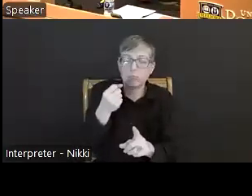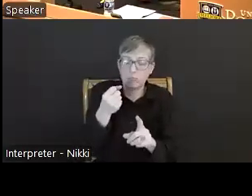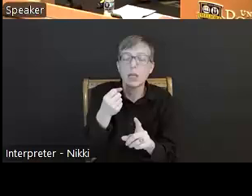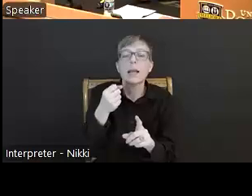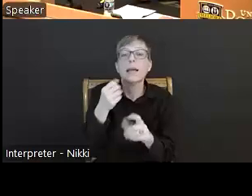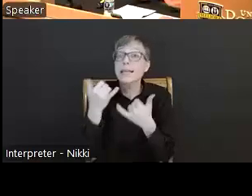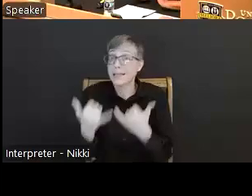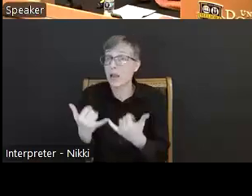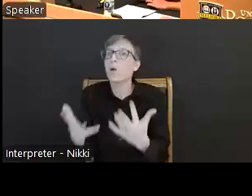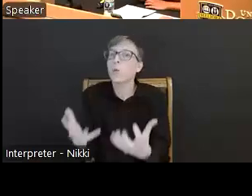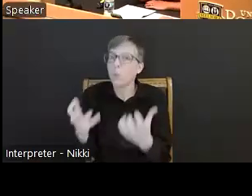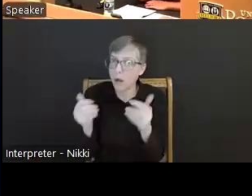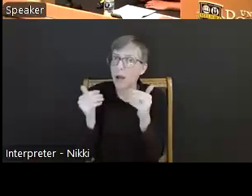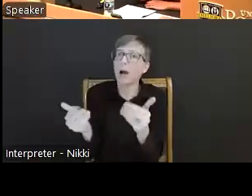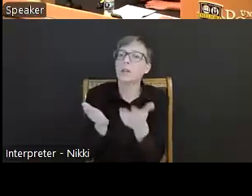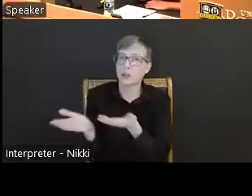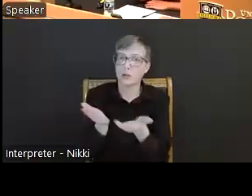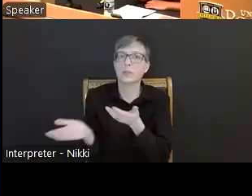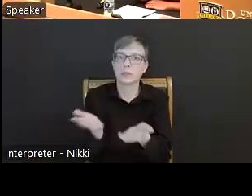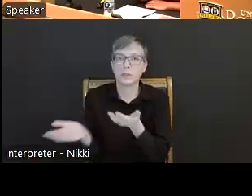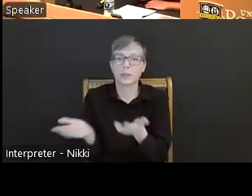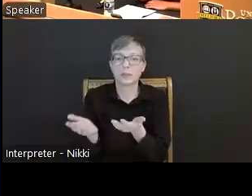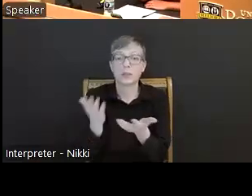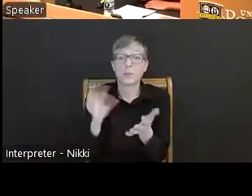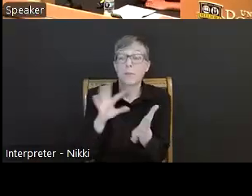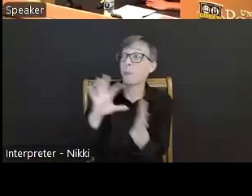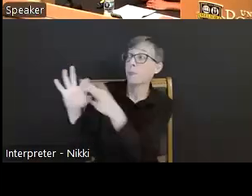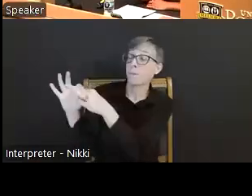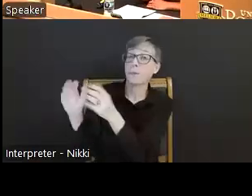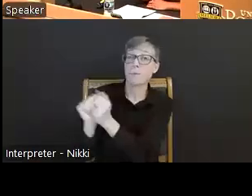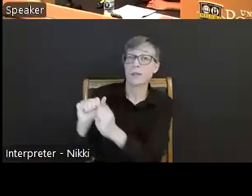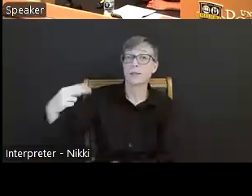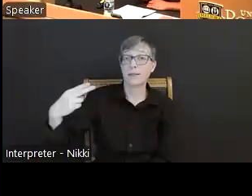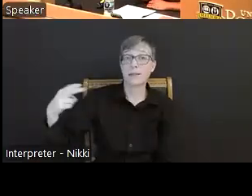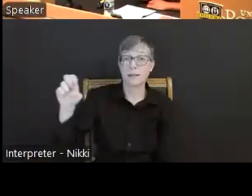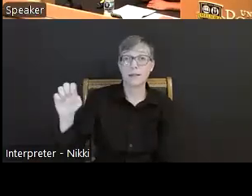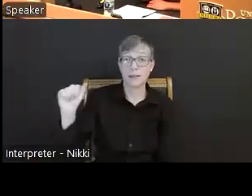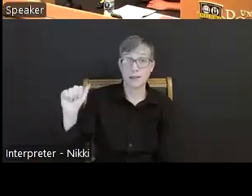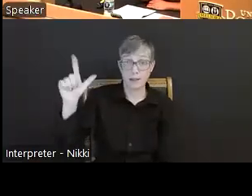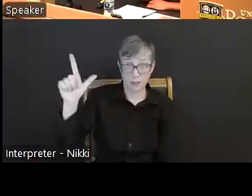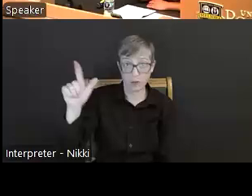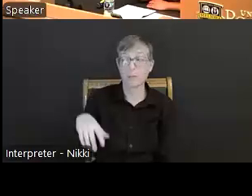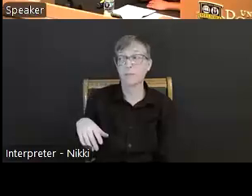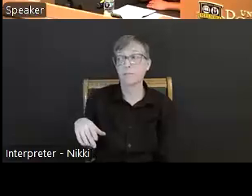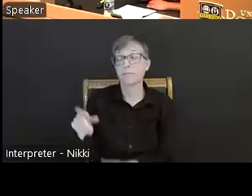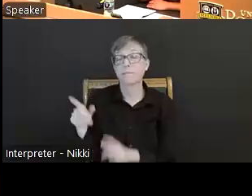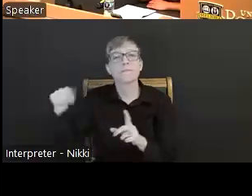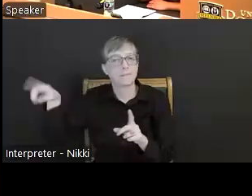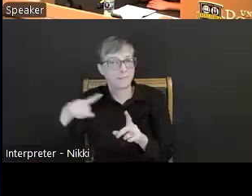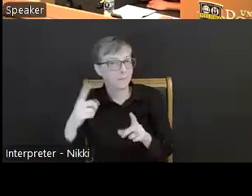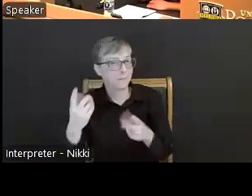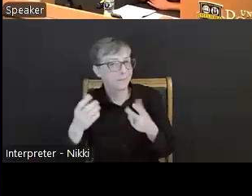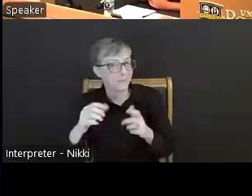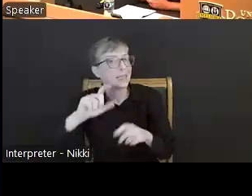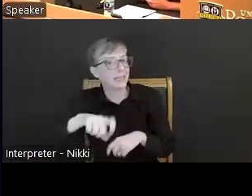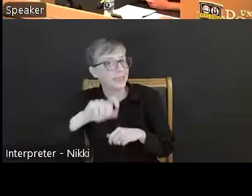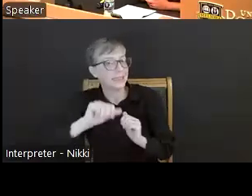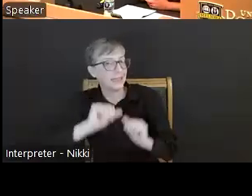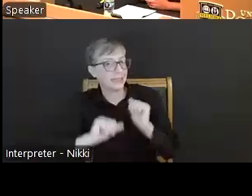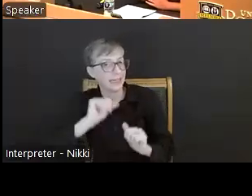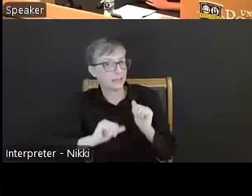and so um they might get connected to heel do A needs assessment as Maddie detailed um and um get